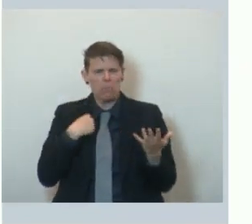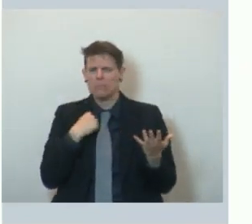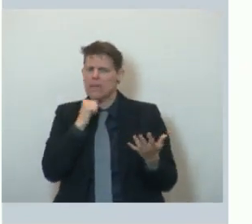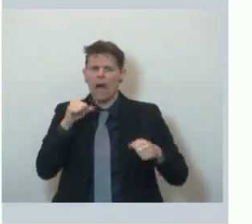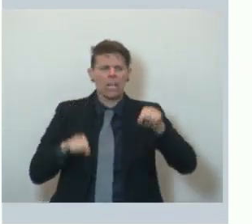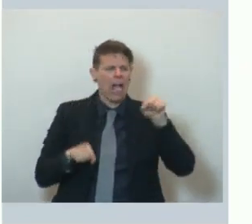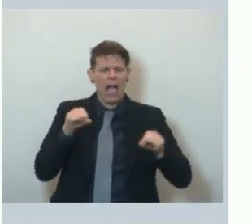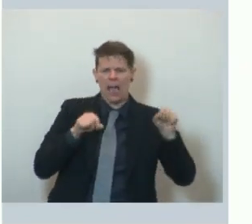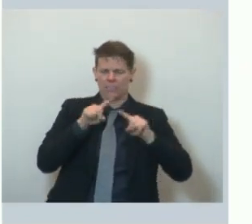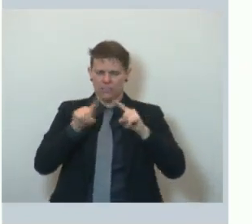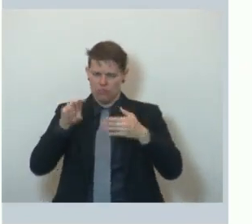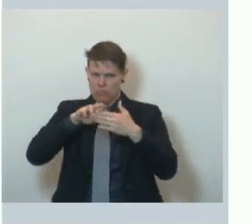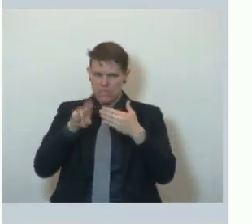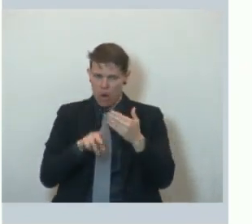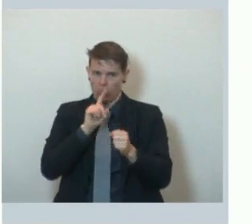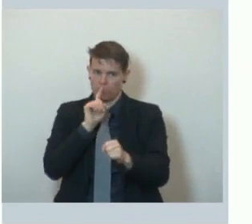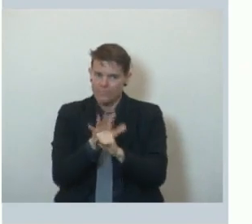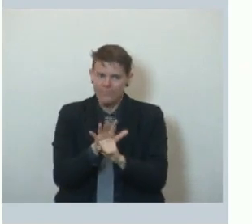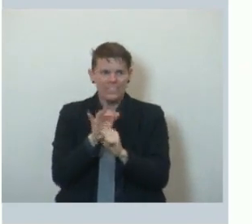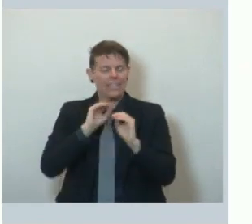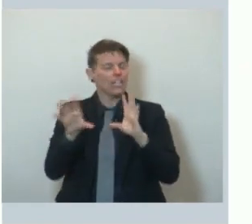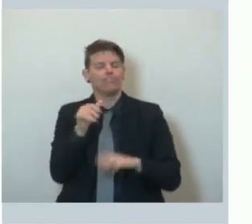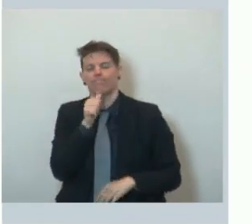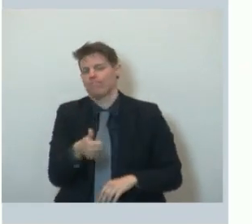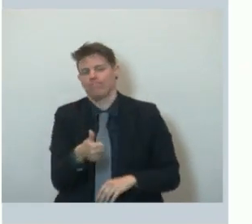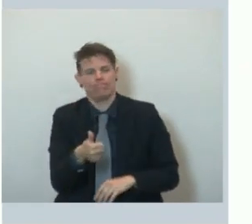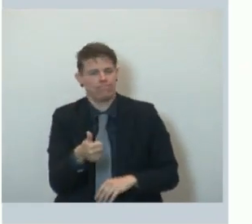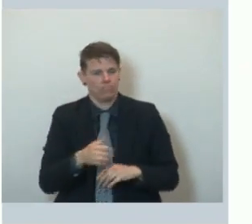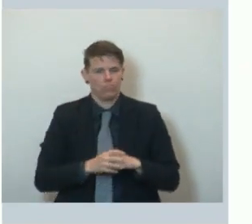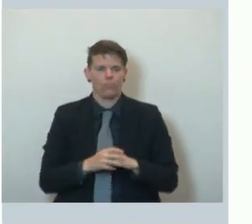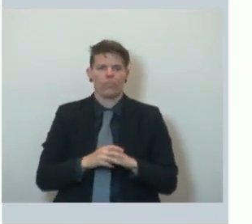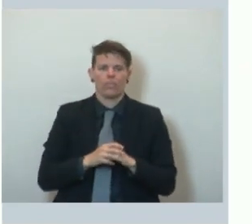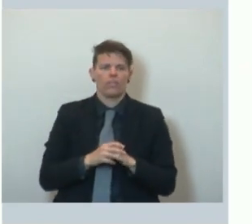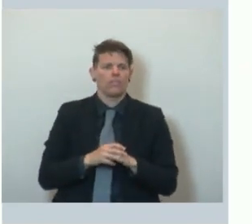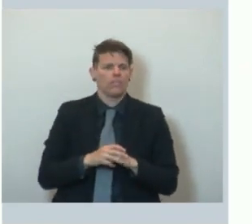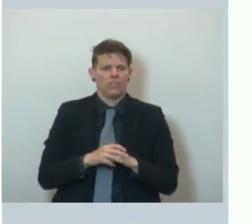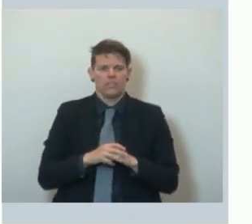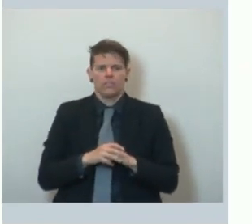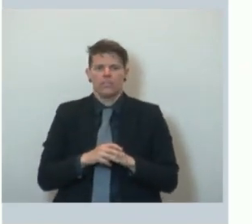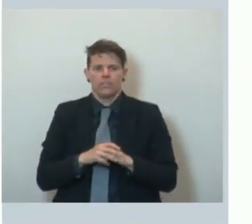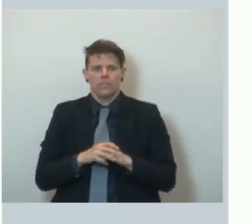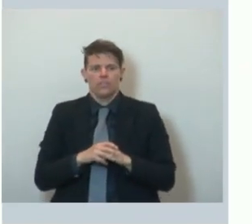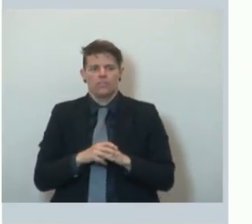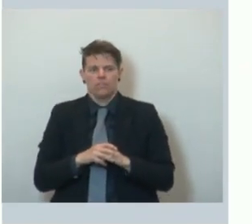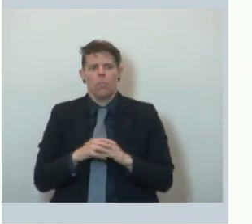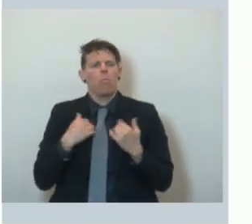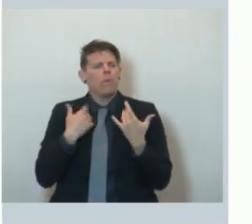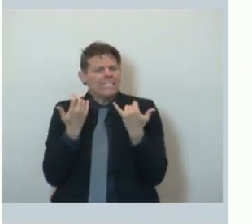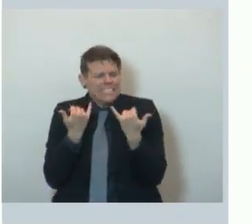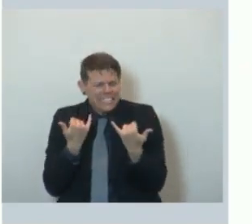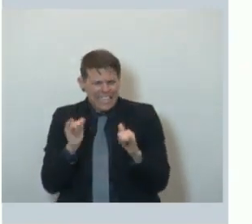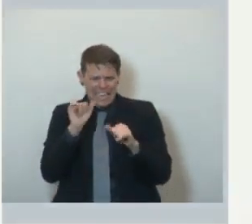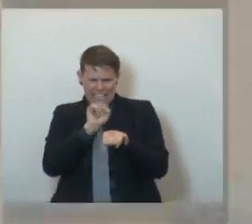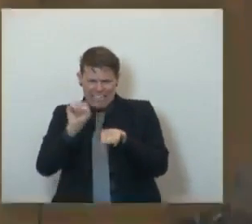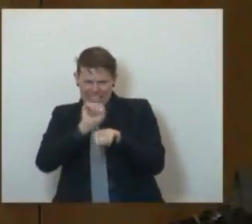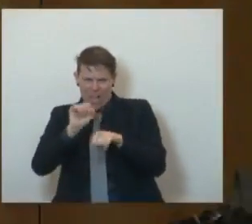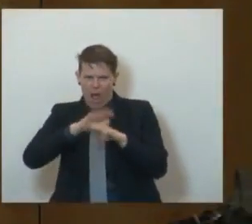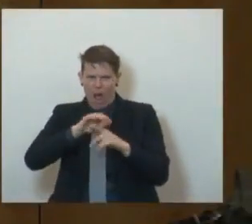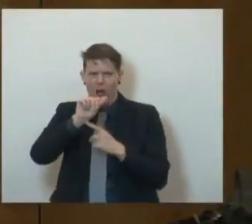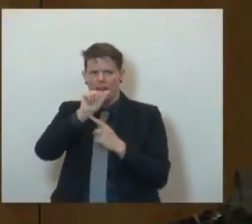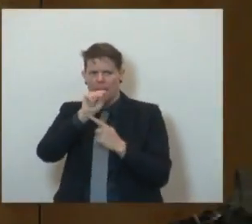VICE VERSA AND SO YOU WON’T REALLY KNOW ANYTHING DIFFERENTLY ONCE YOU GET THE RESULT AND THERE’S NOTHING REALLY DIFFERENT YOU DO WHEN YOU GET THE RESULTS.